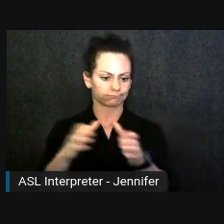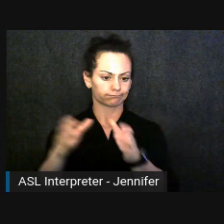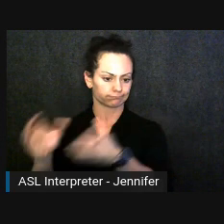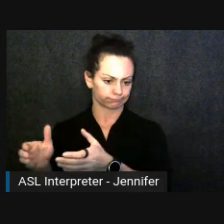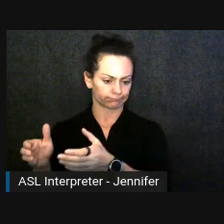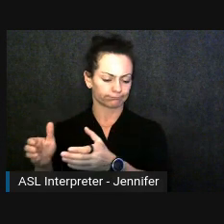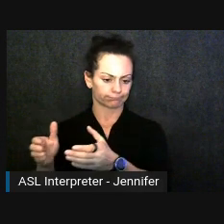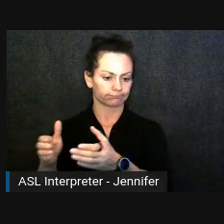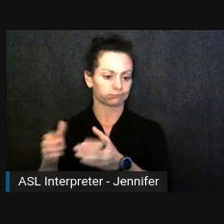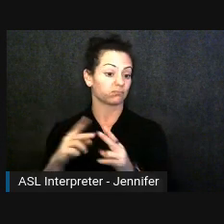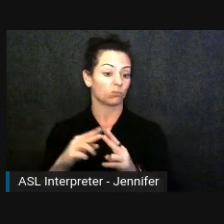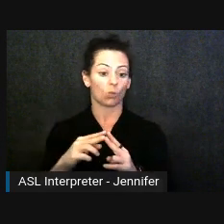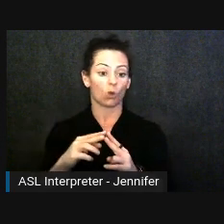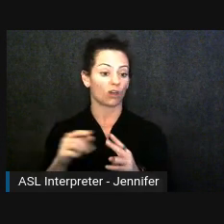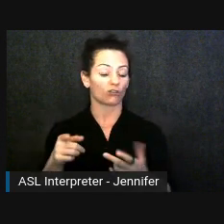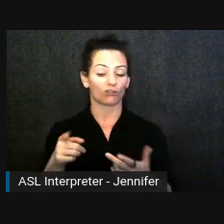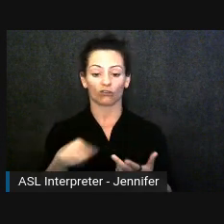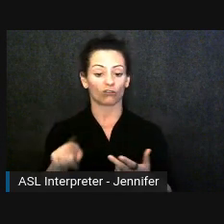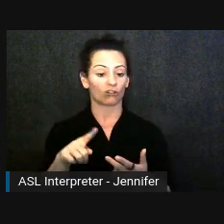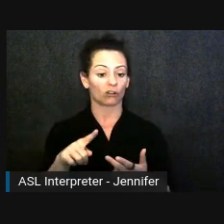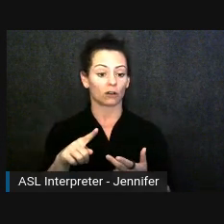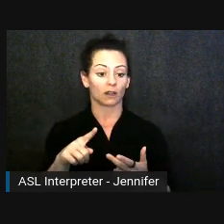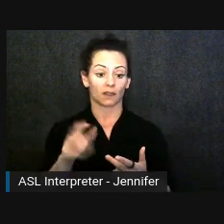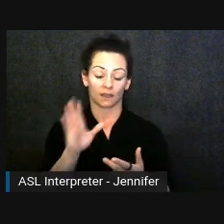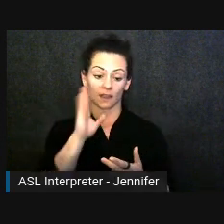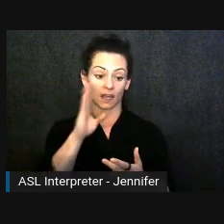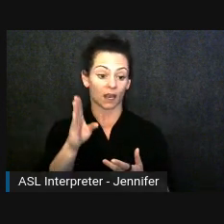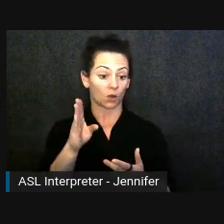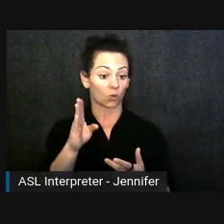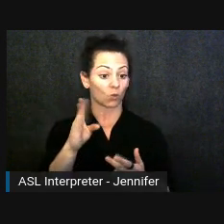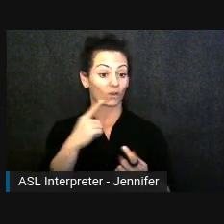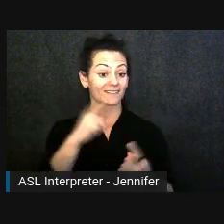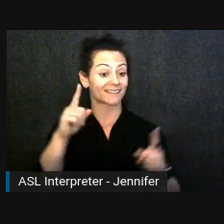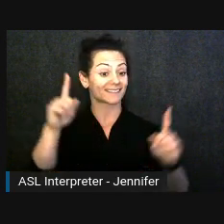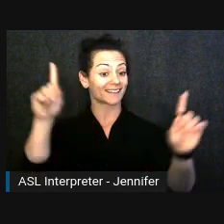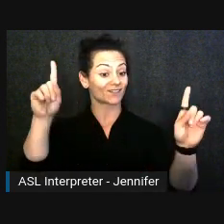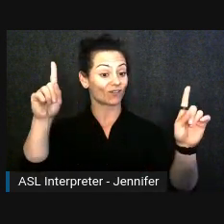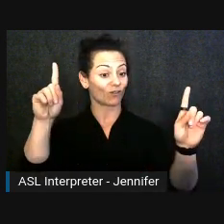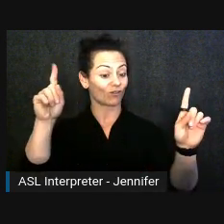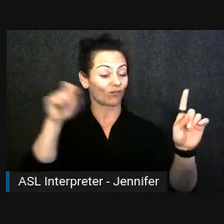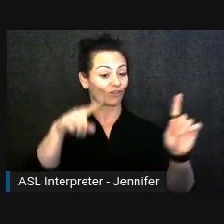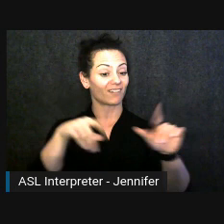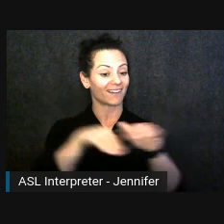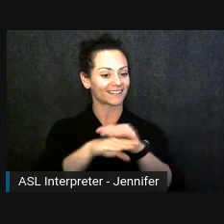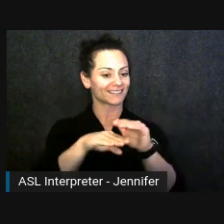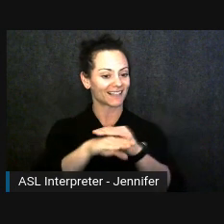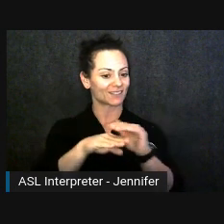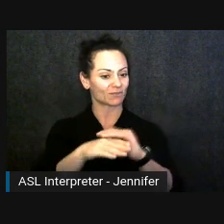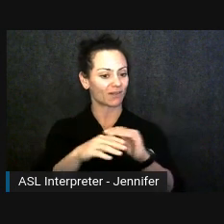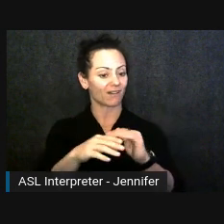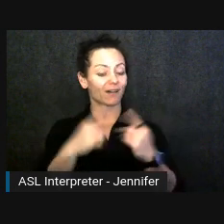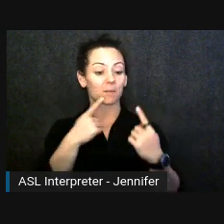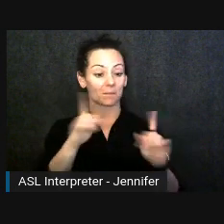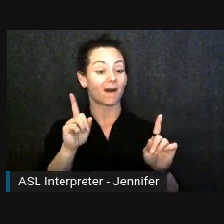on the road to being successful on accessibility to see how quickly they will support some of the ideas I have